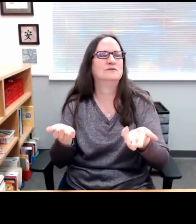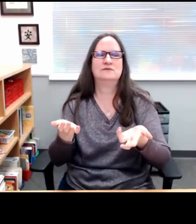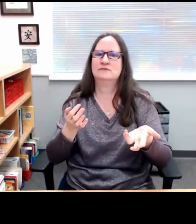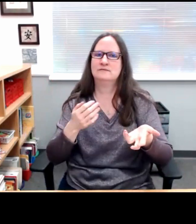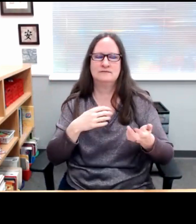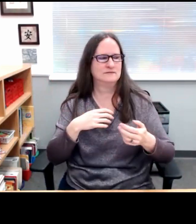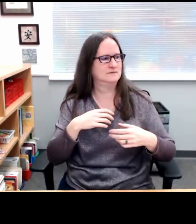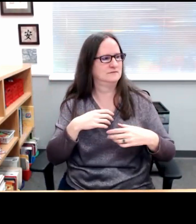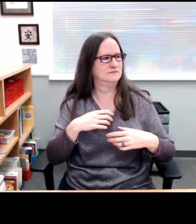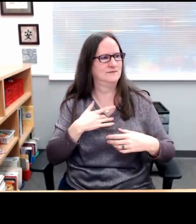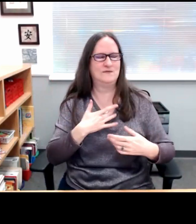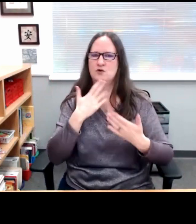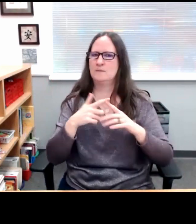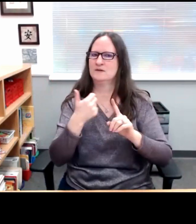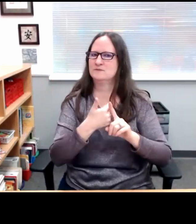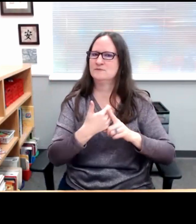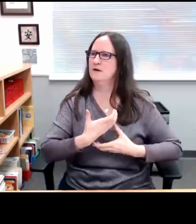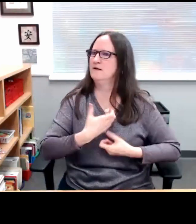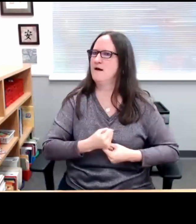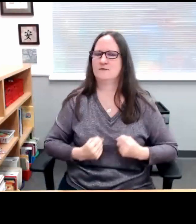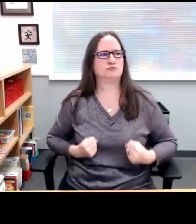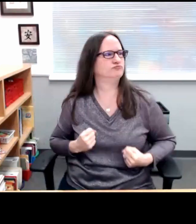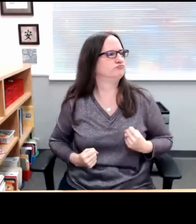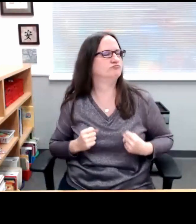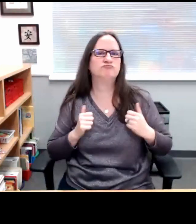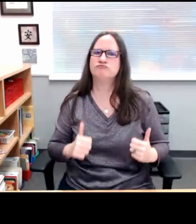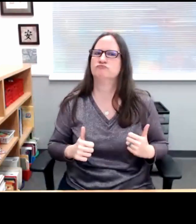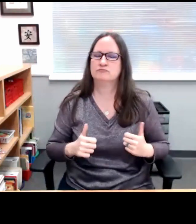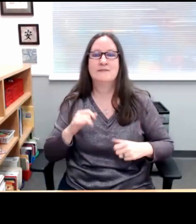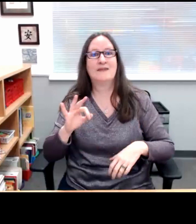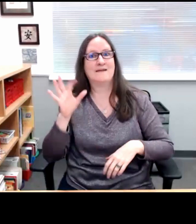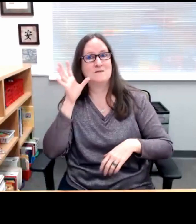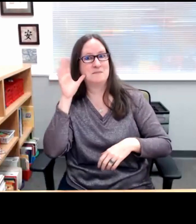relationships with people at work. They feel good about themselves, they feel confident